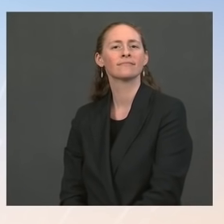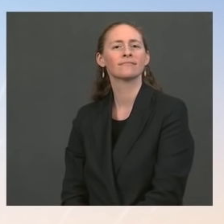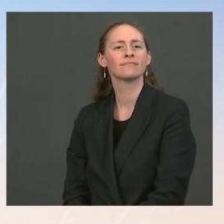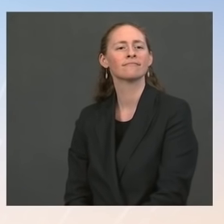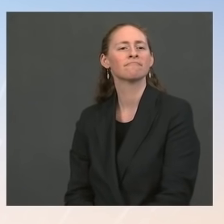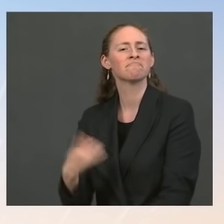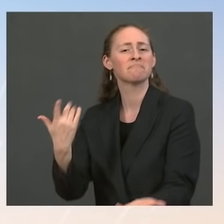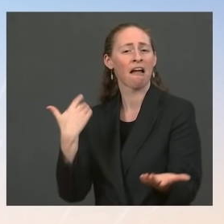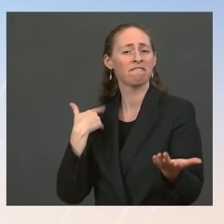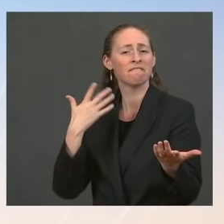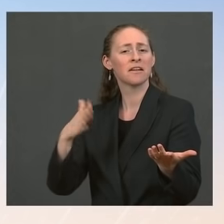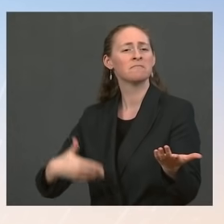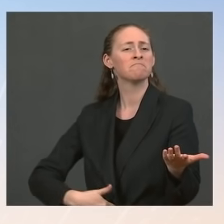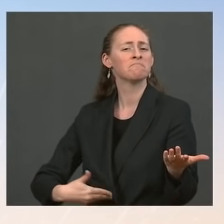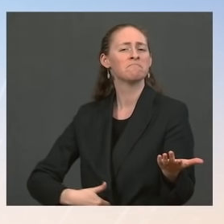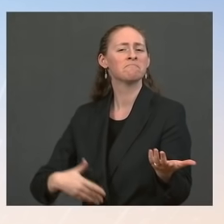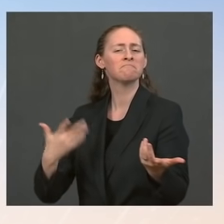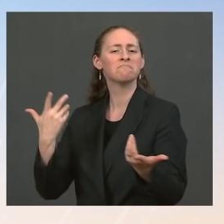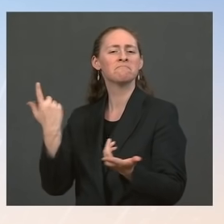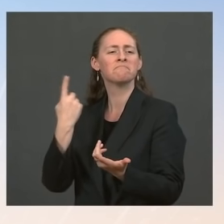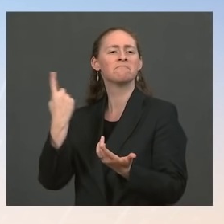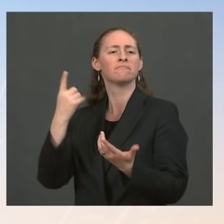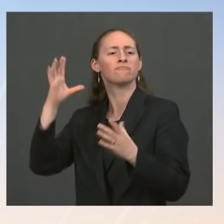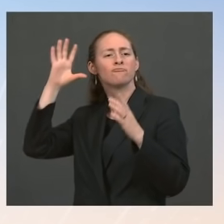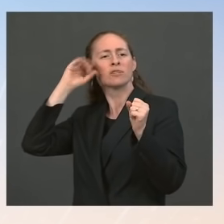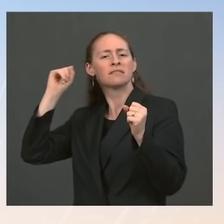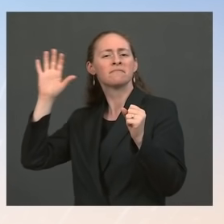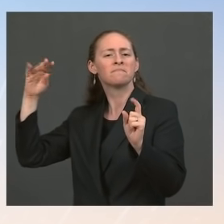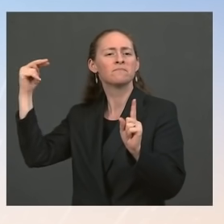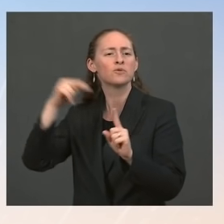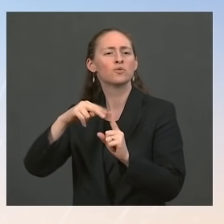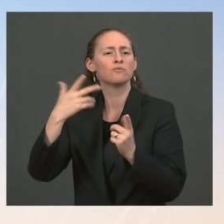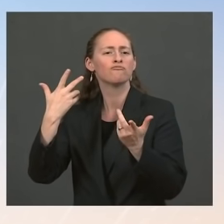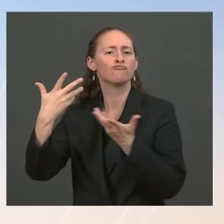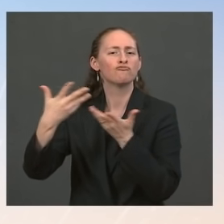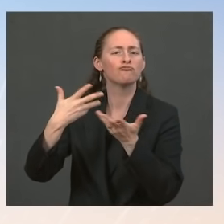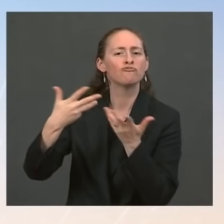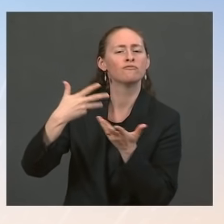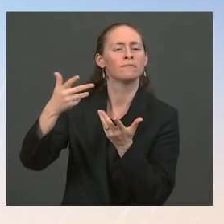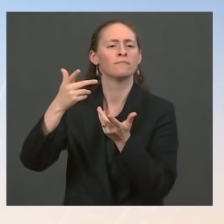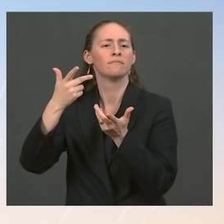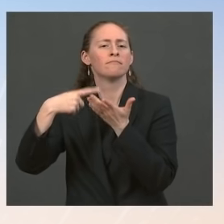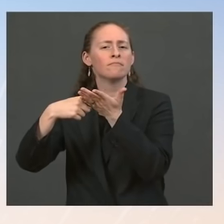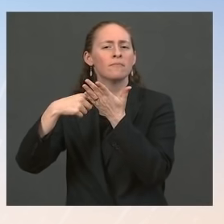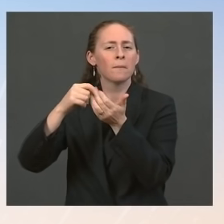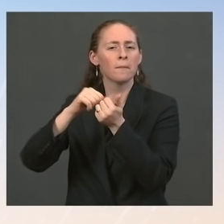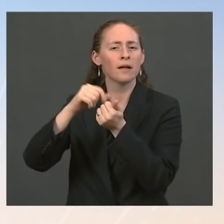in these discussions with Manchin, Sinema, and the rest has changed over the course of the last week?